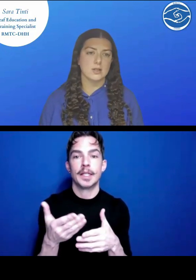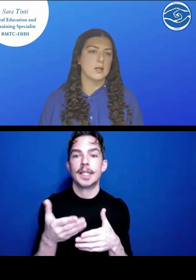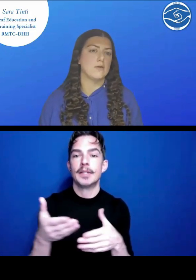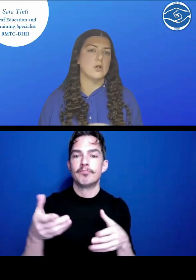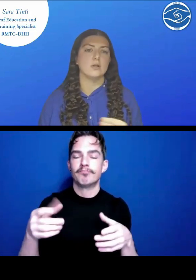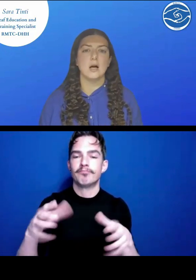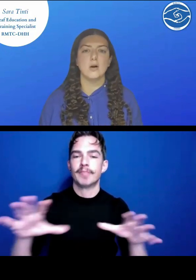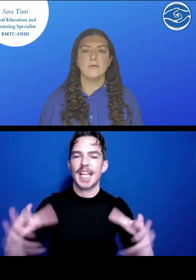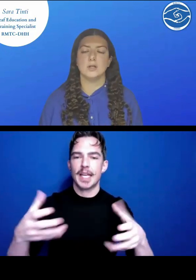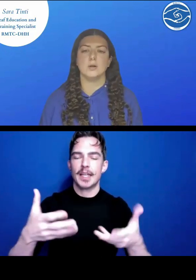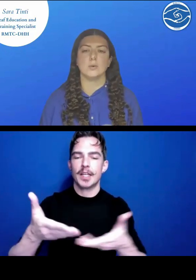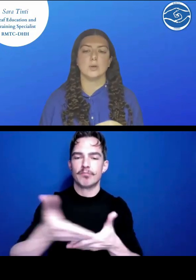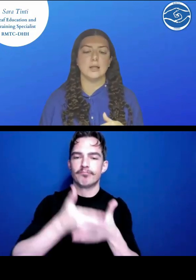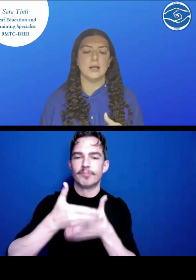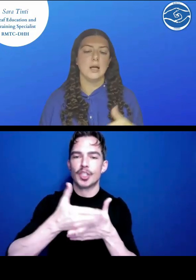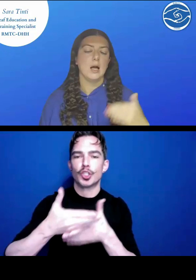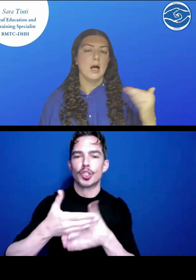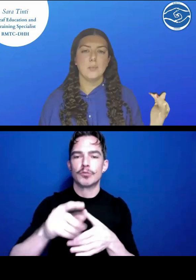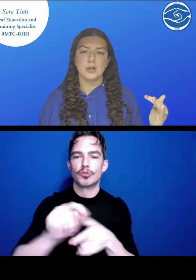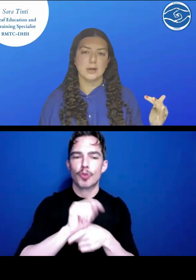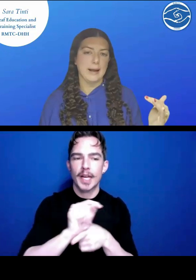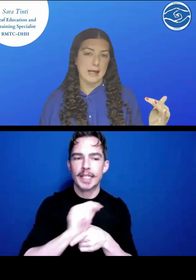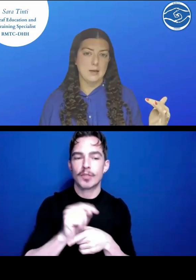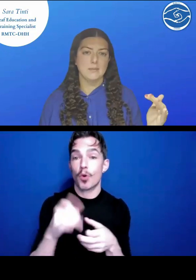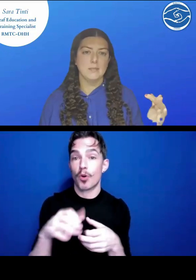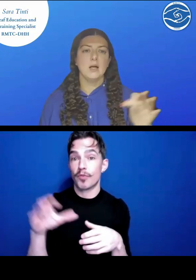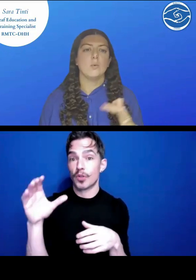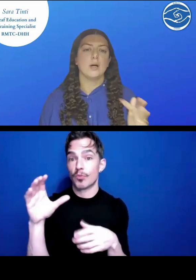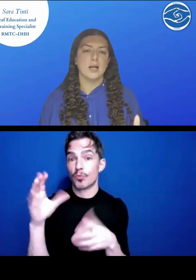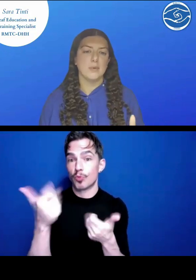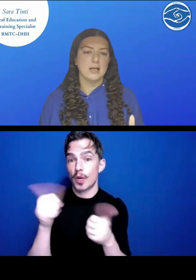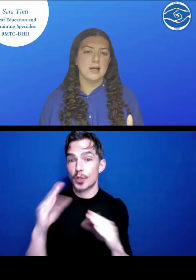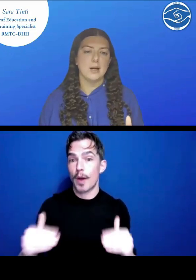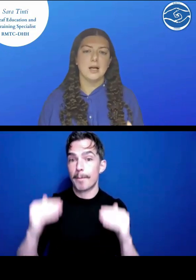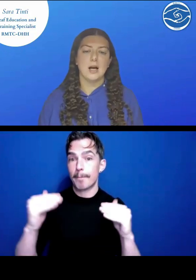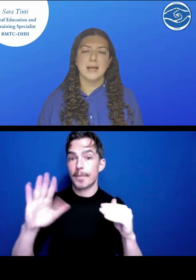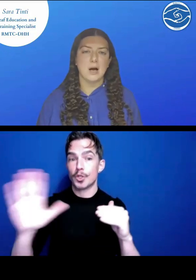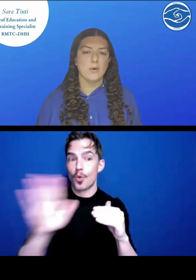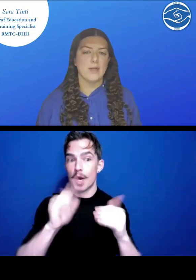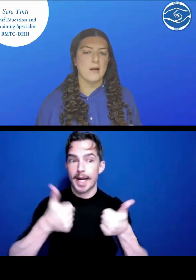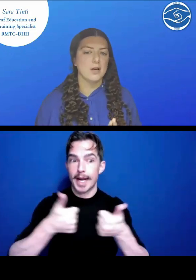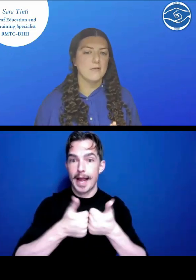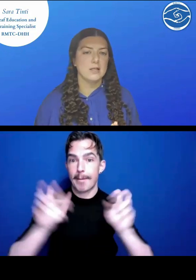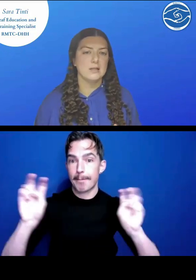you're just looking for yourself to really up your game, we're going to be coming out with that very,